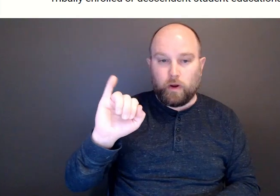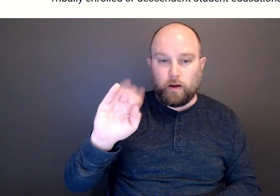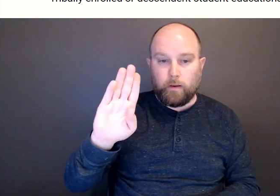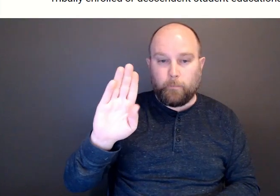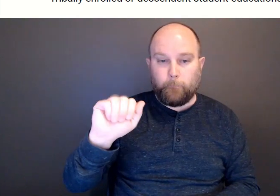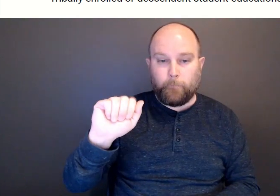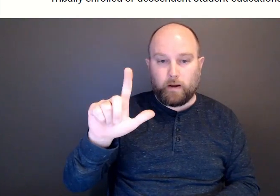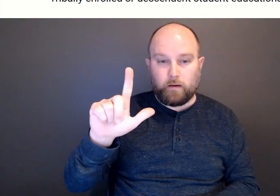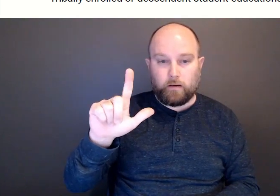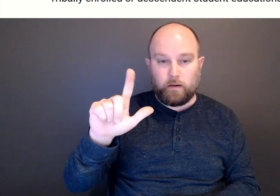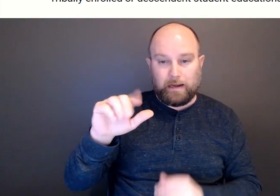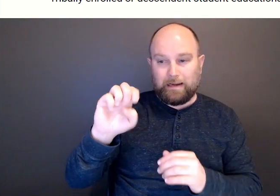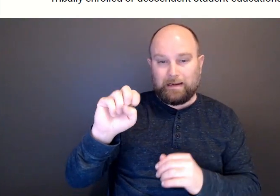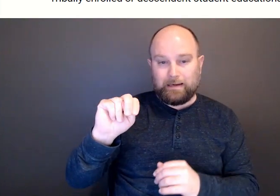is a bill that has been proposed